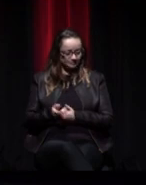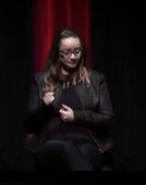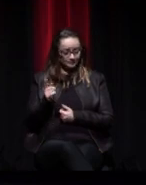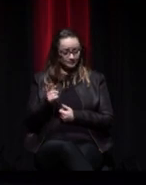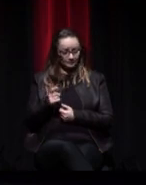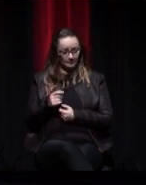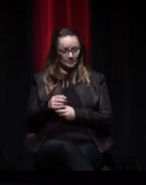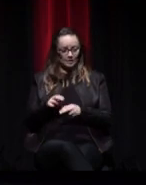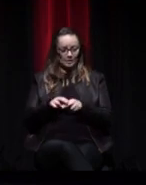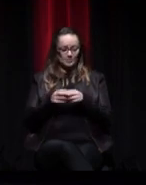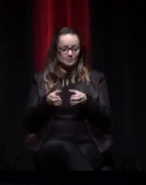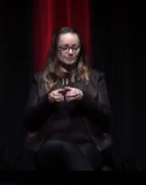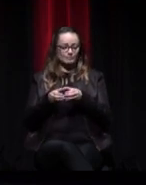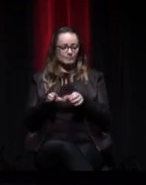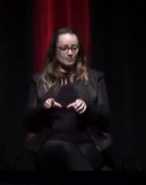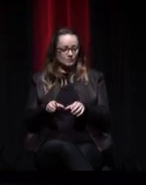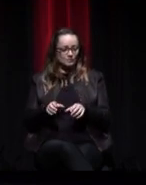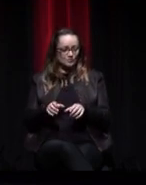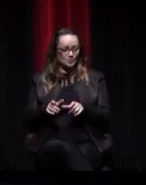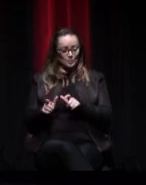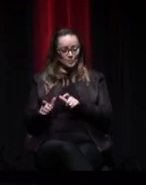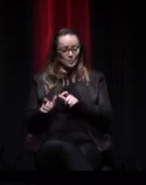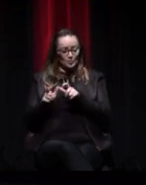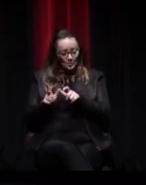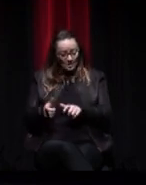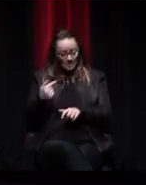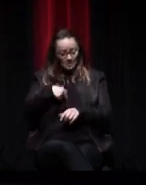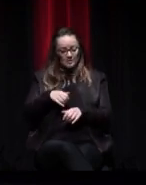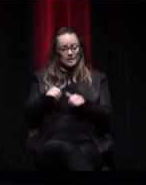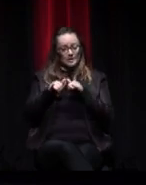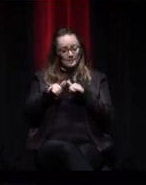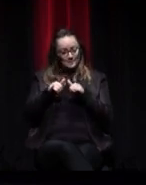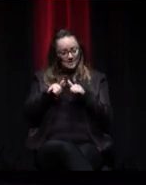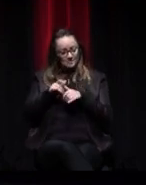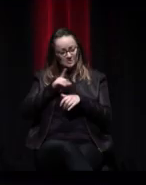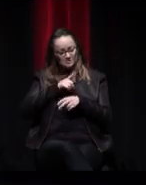the environment in which the press should be able to fulfill its role.